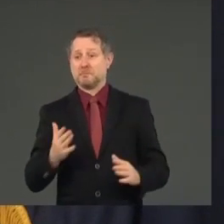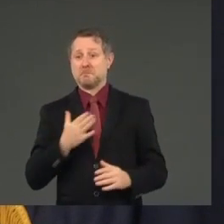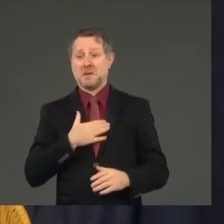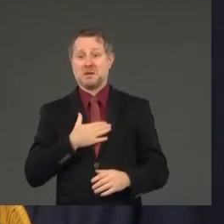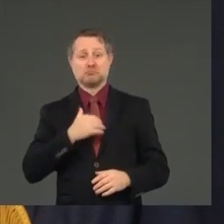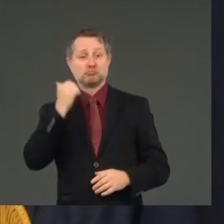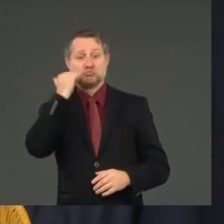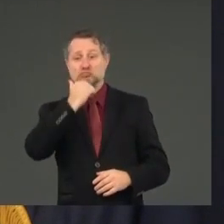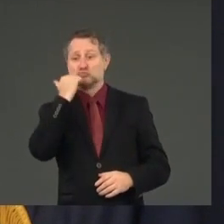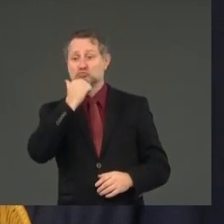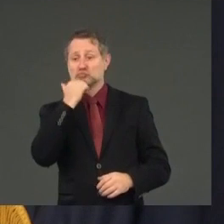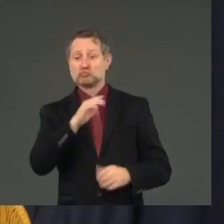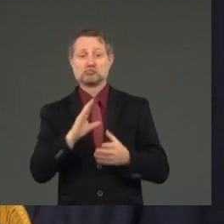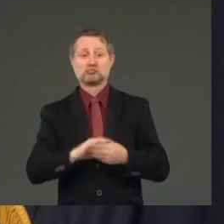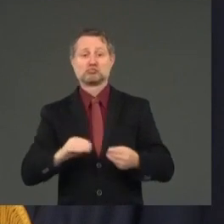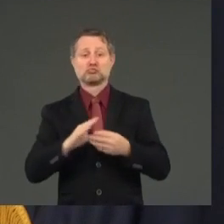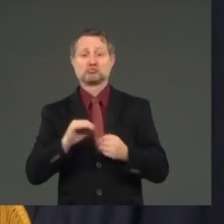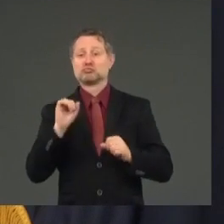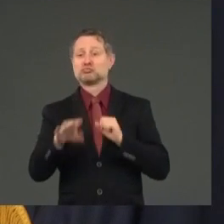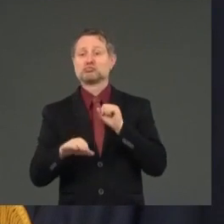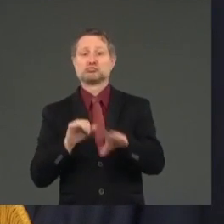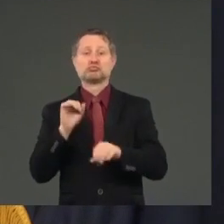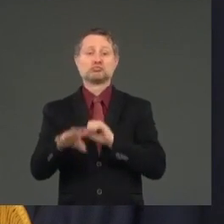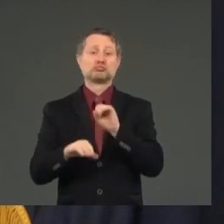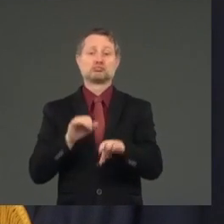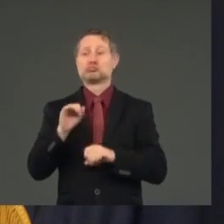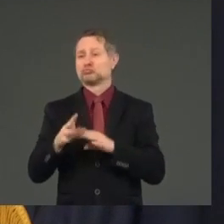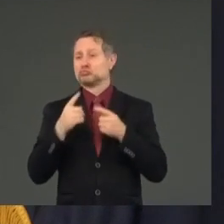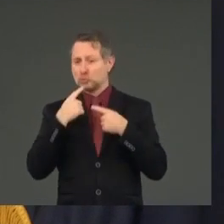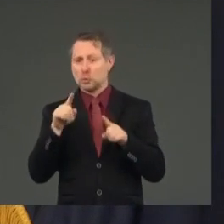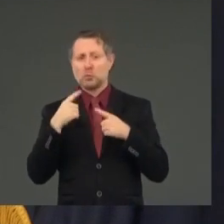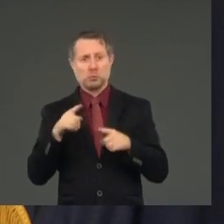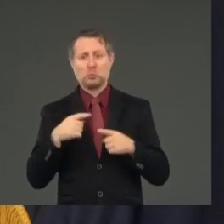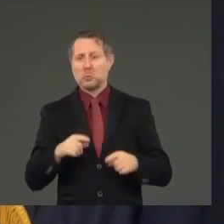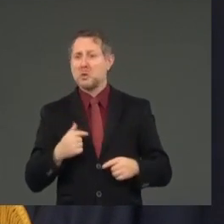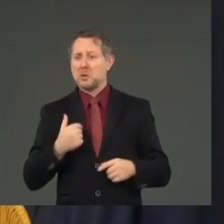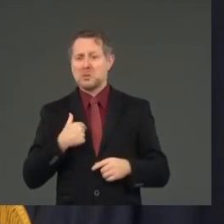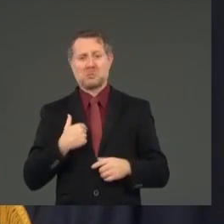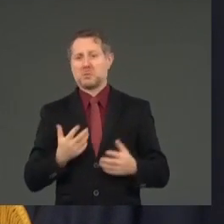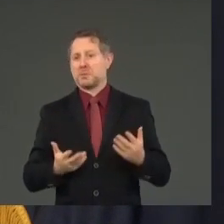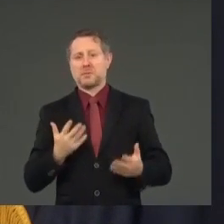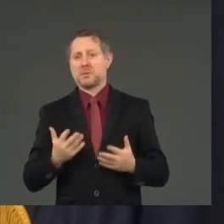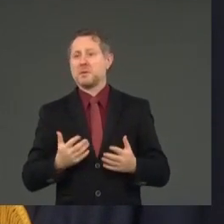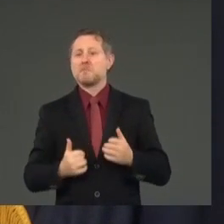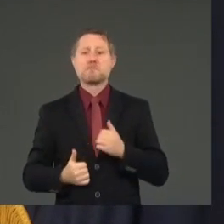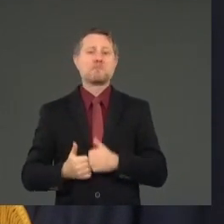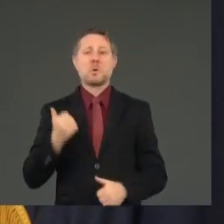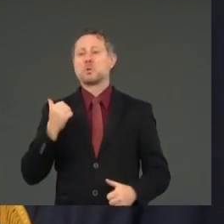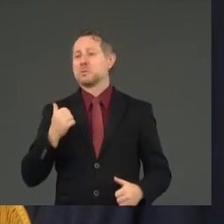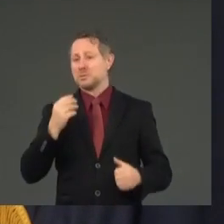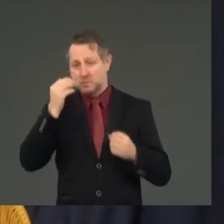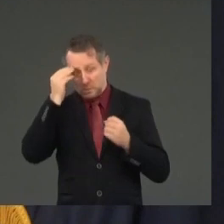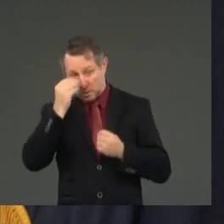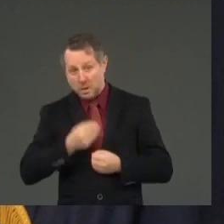I THINK ALL THROUGH THIS, IN